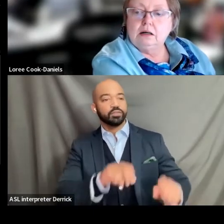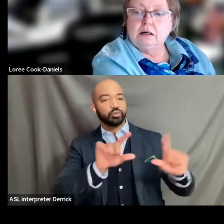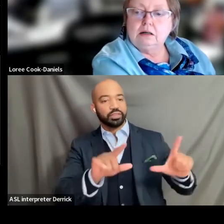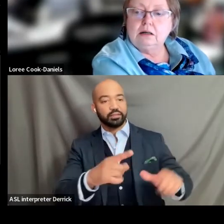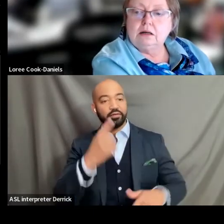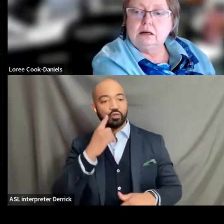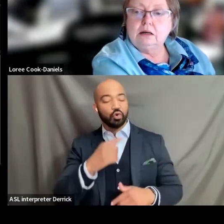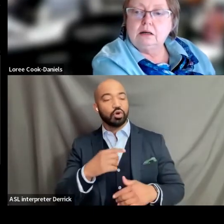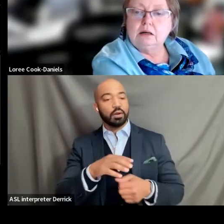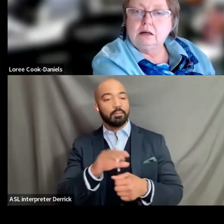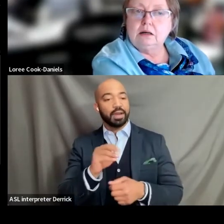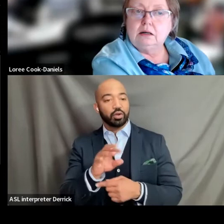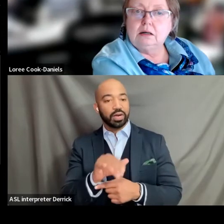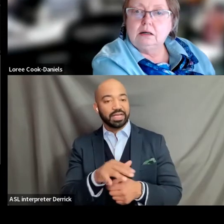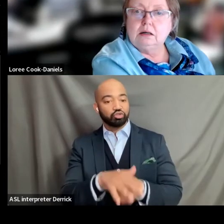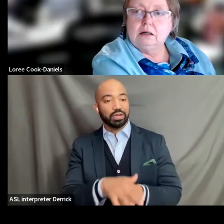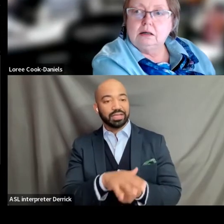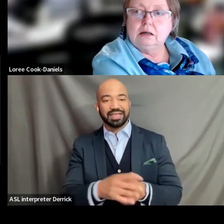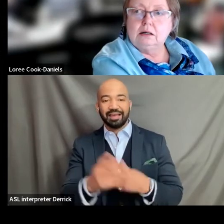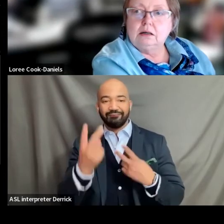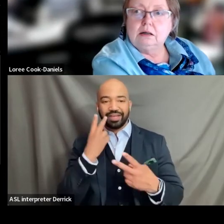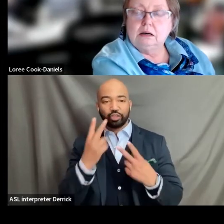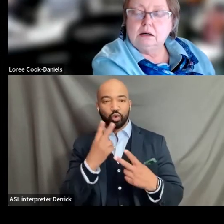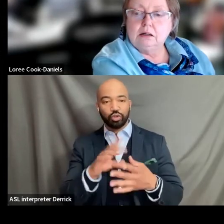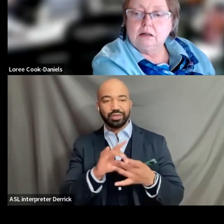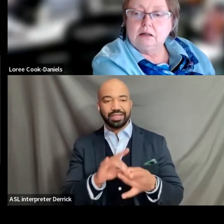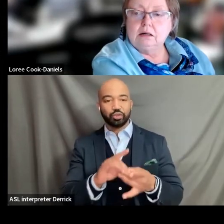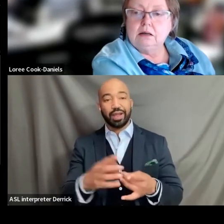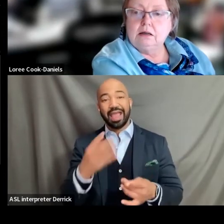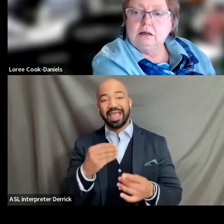is visual, relational and environmental signs